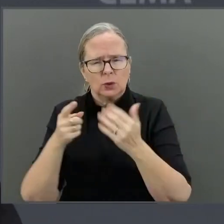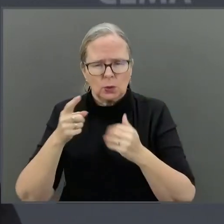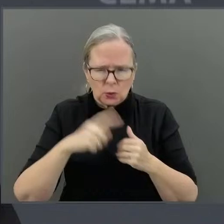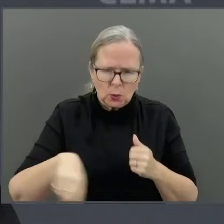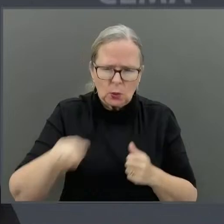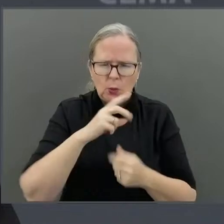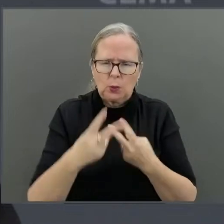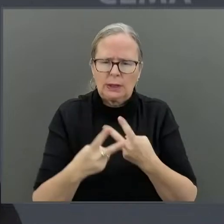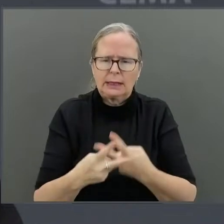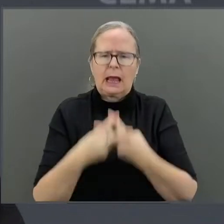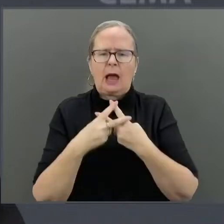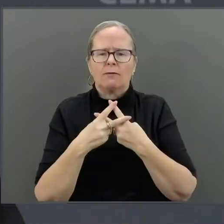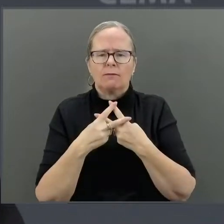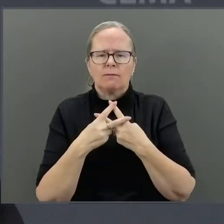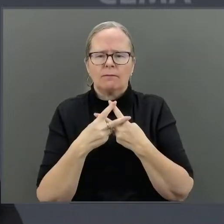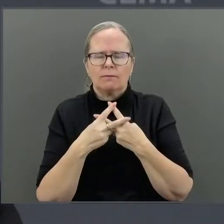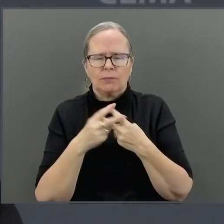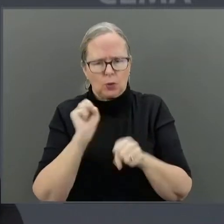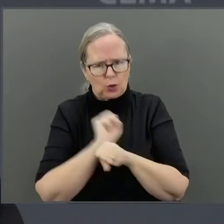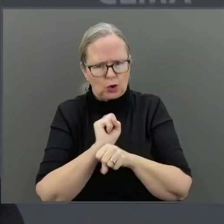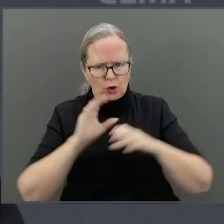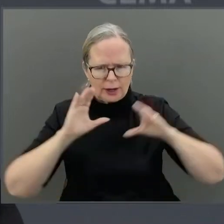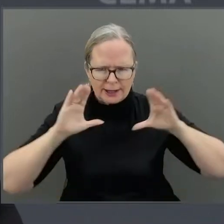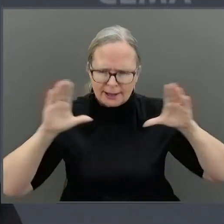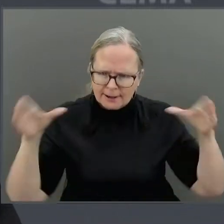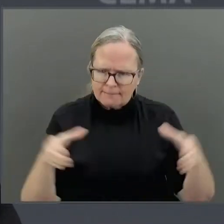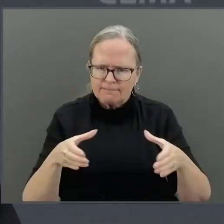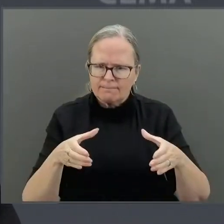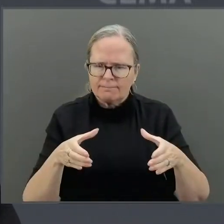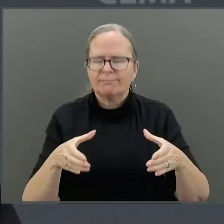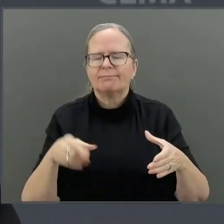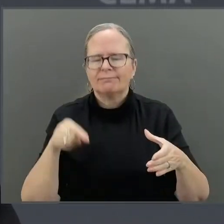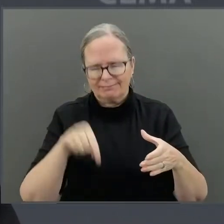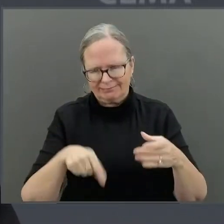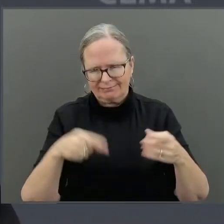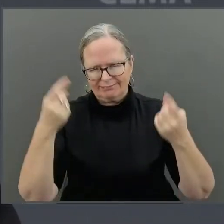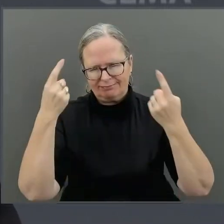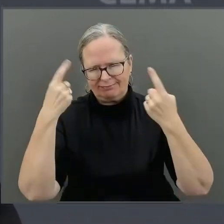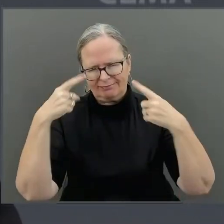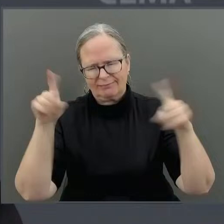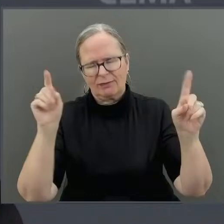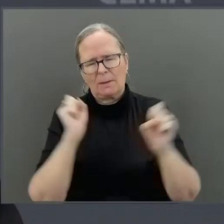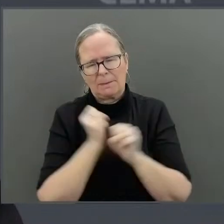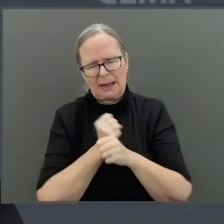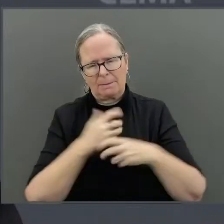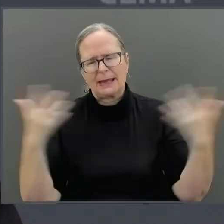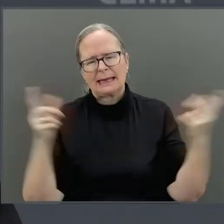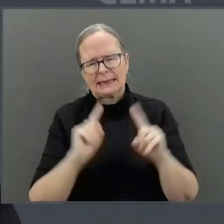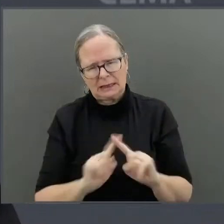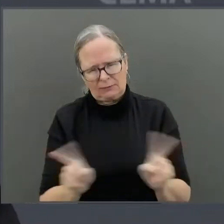we have the we are able to conserve our water for Public Safety purposes we know that this closure